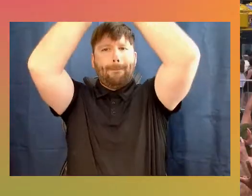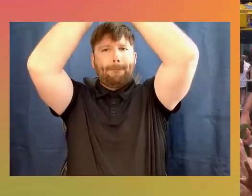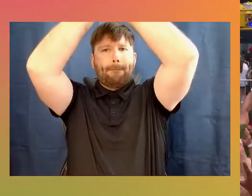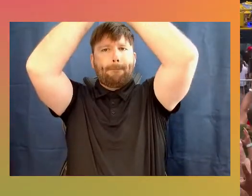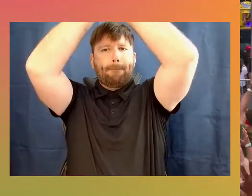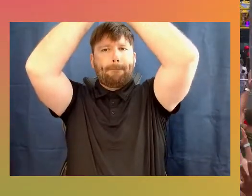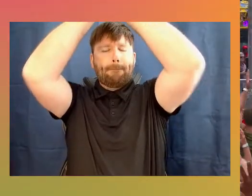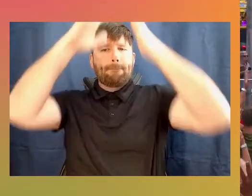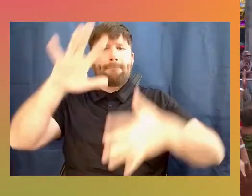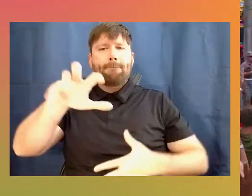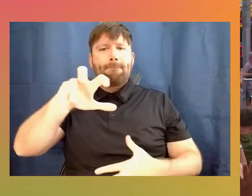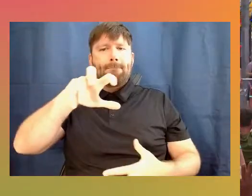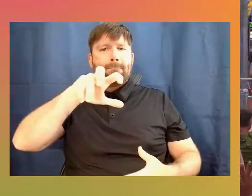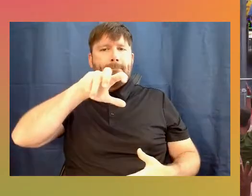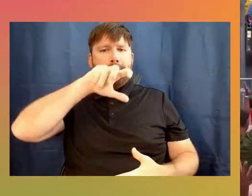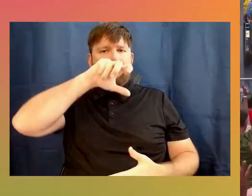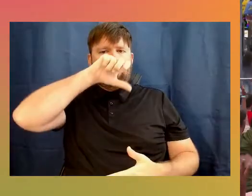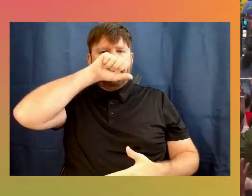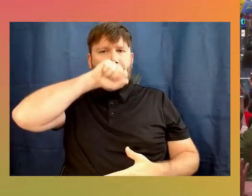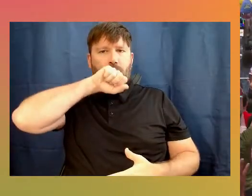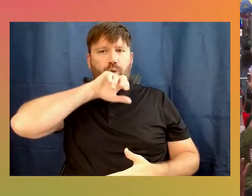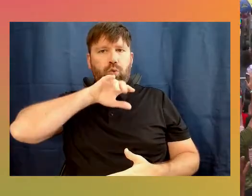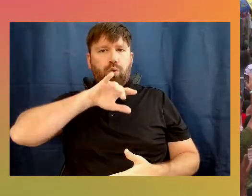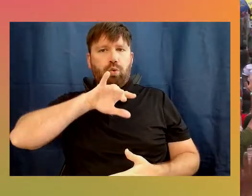THE MATT.